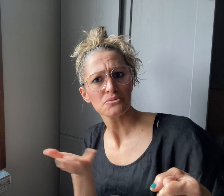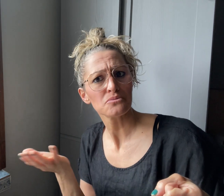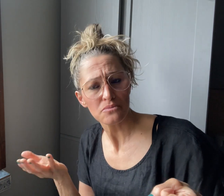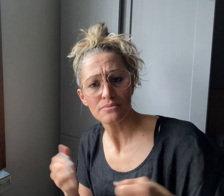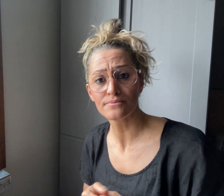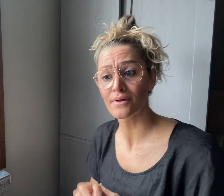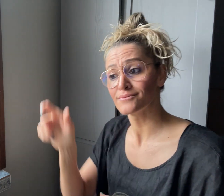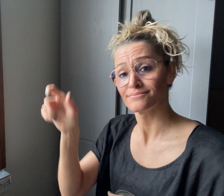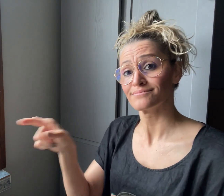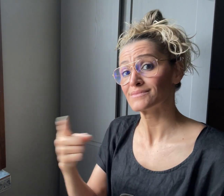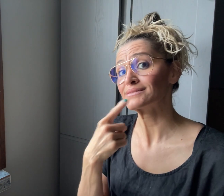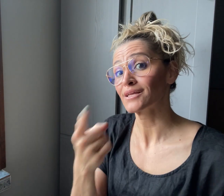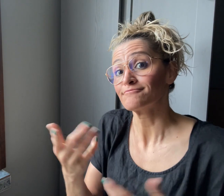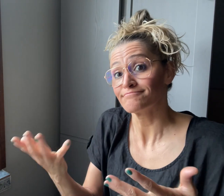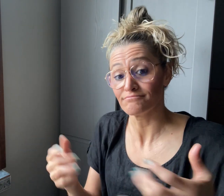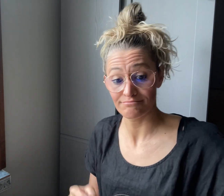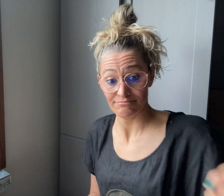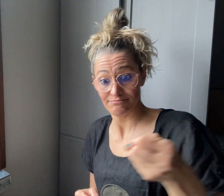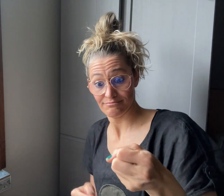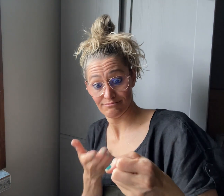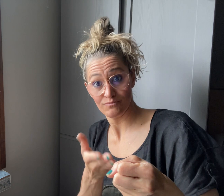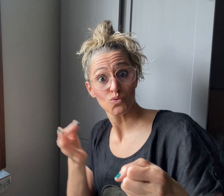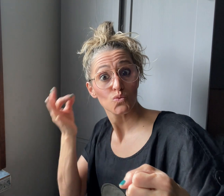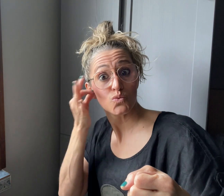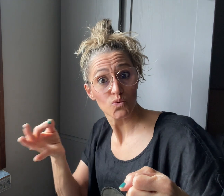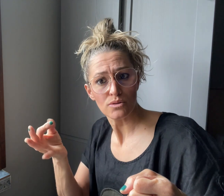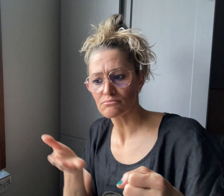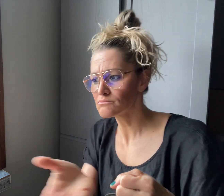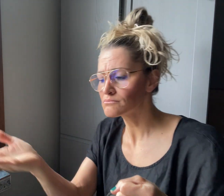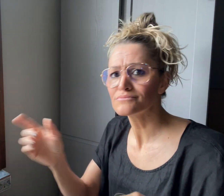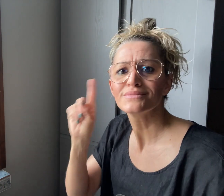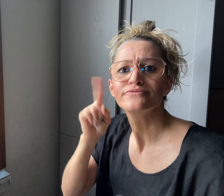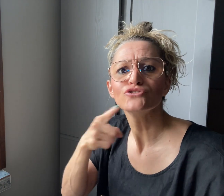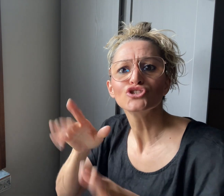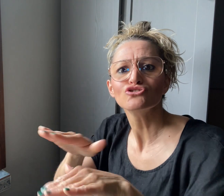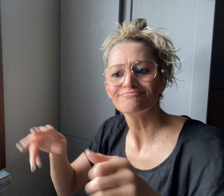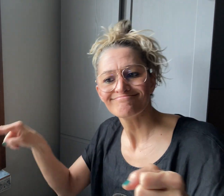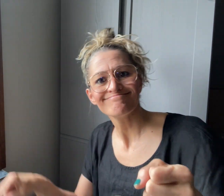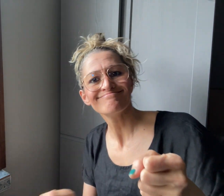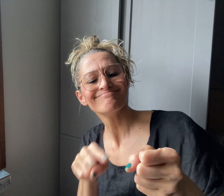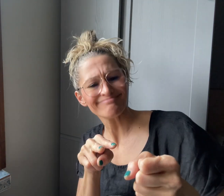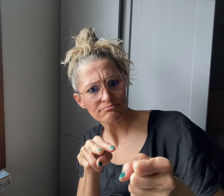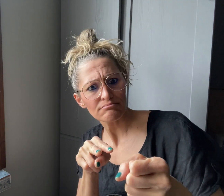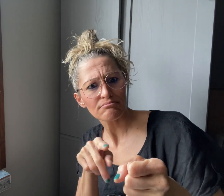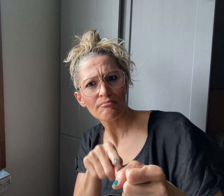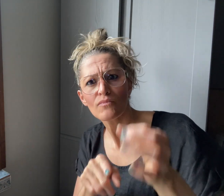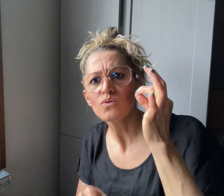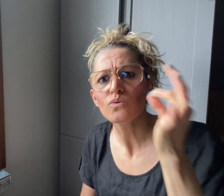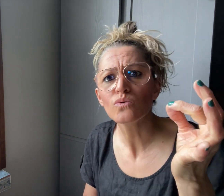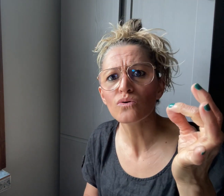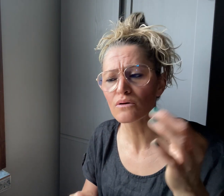person would impact the esteem of Deaf children thinking